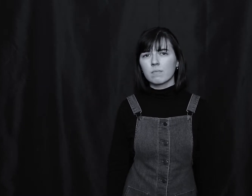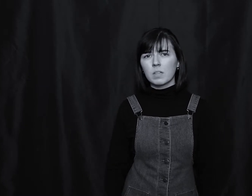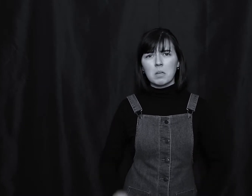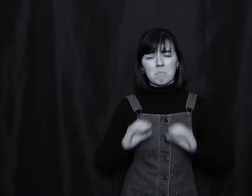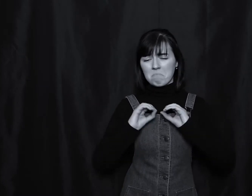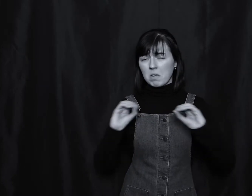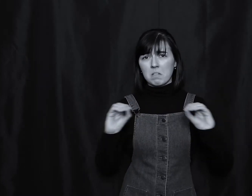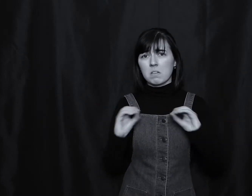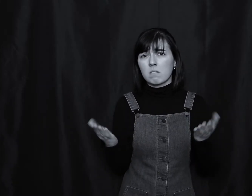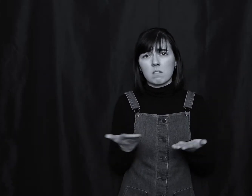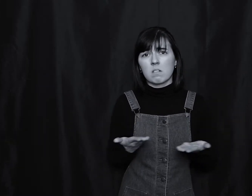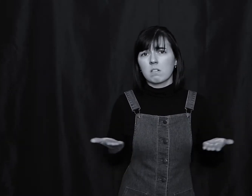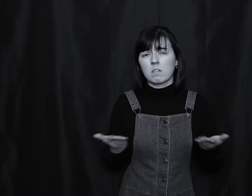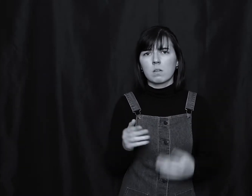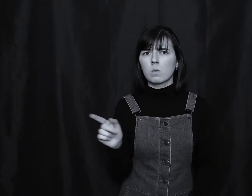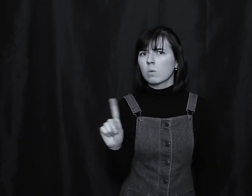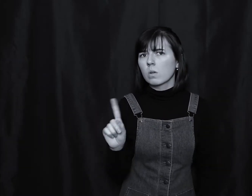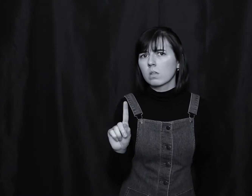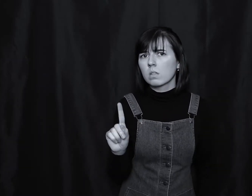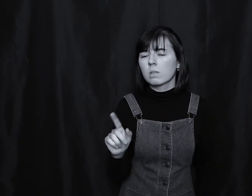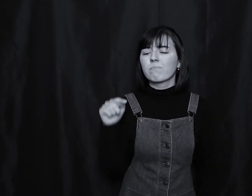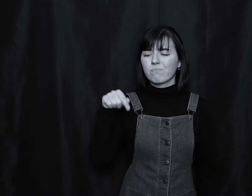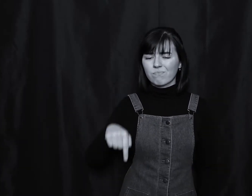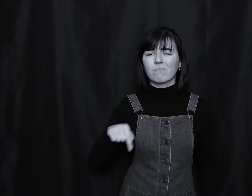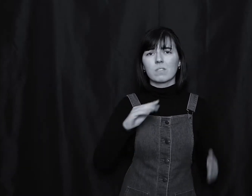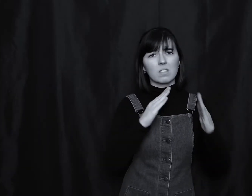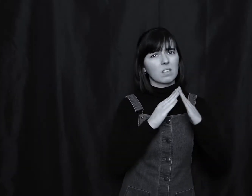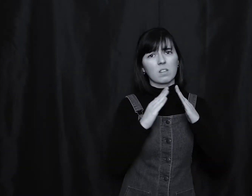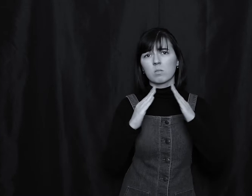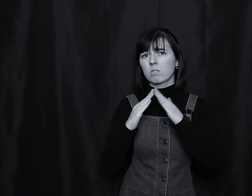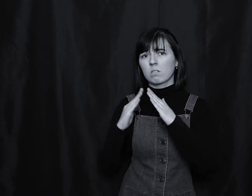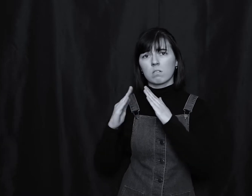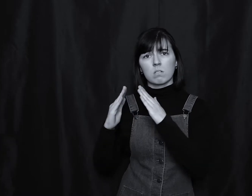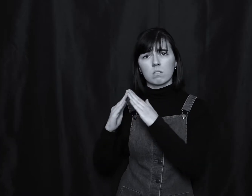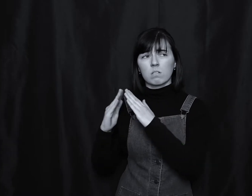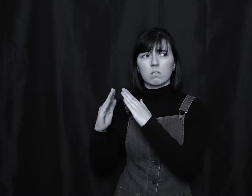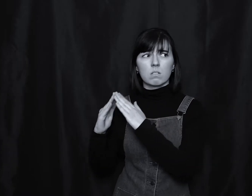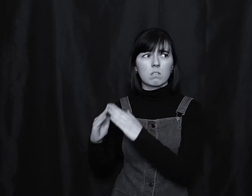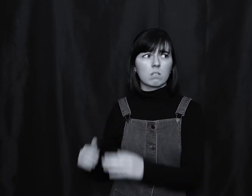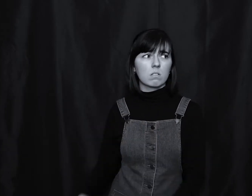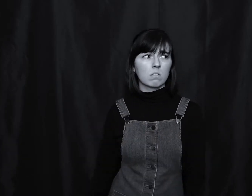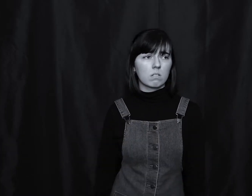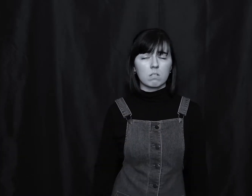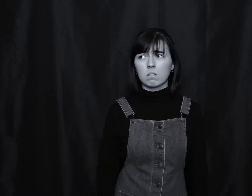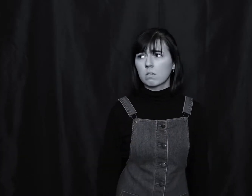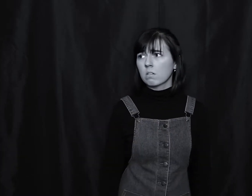Nothing here. Where? This town